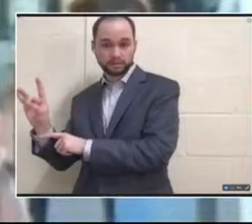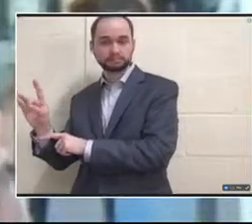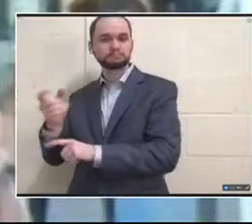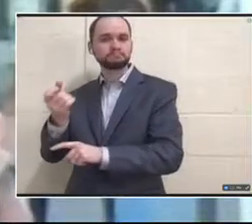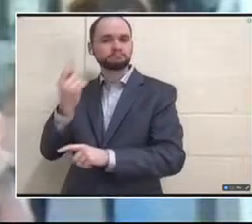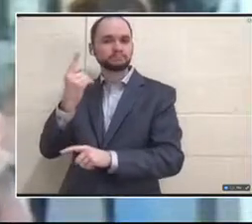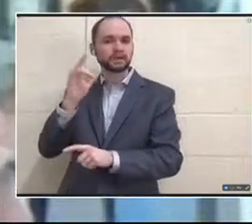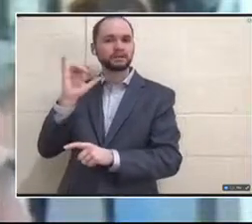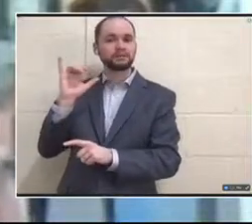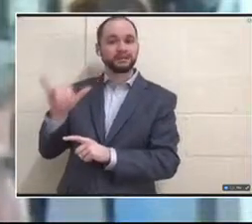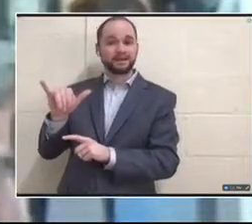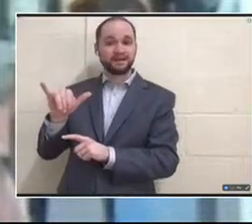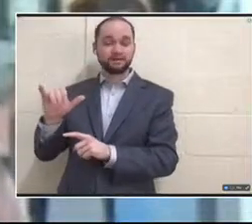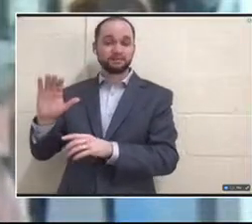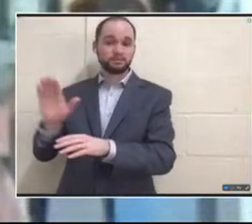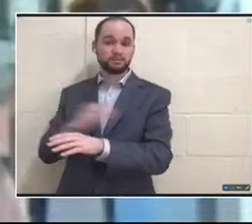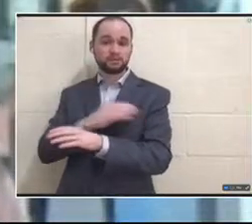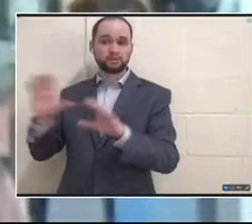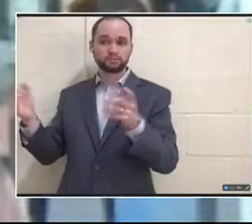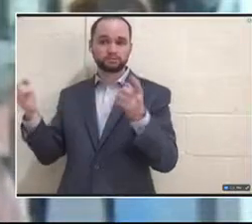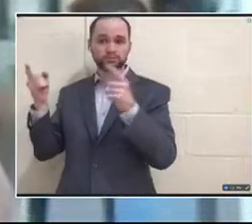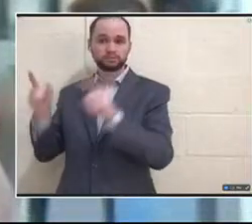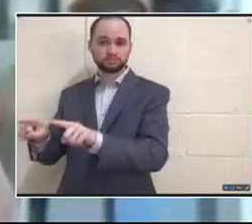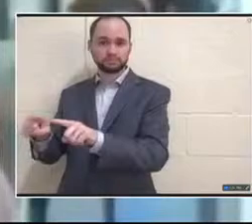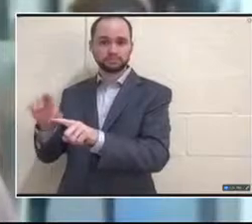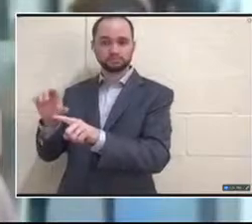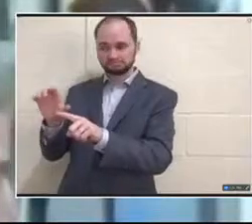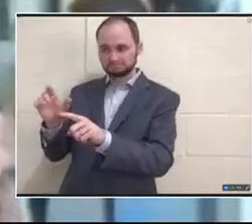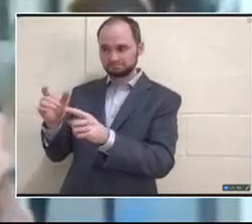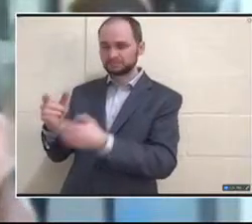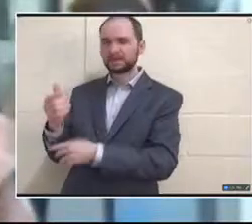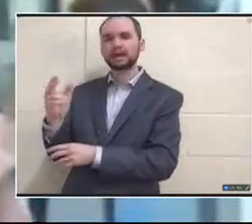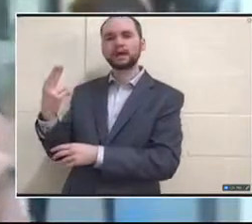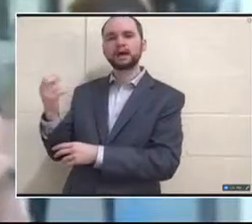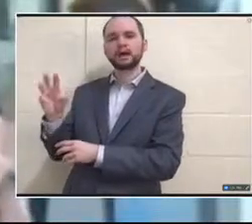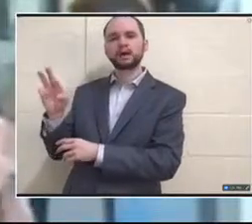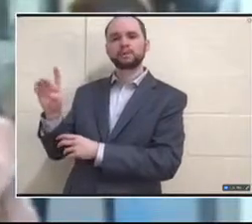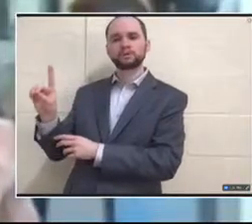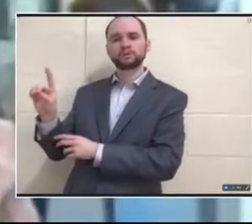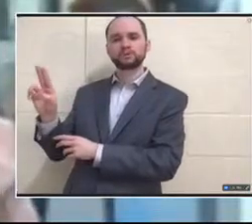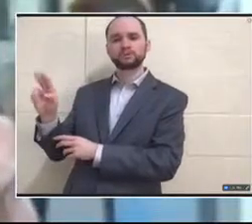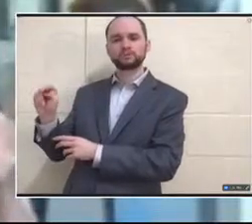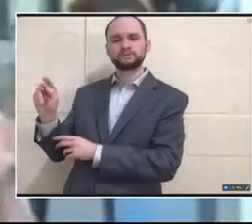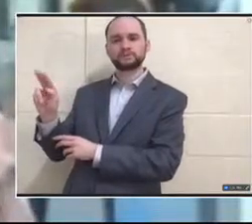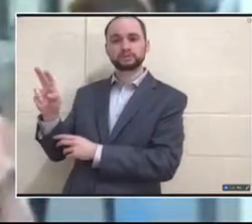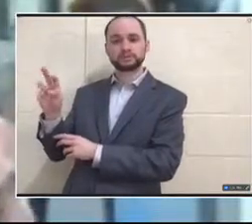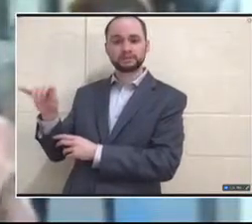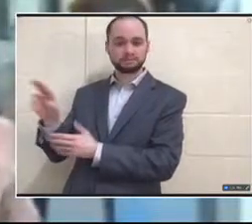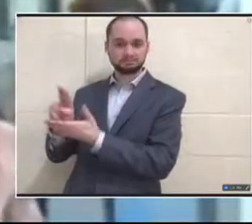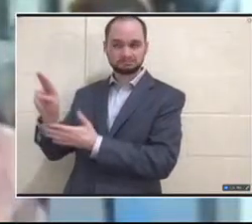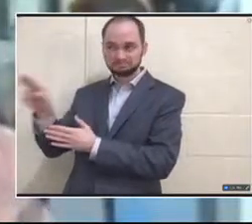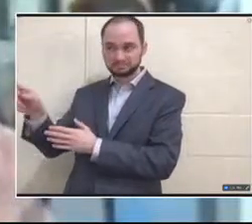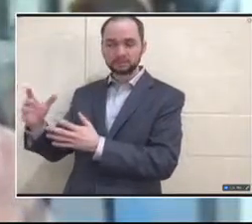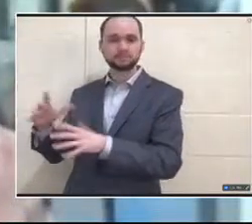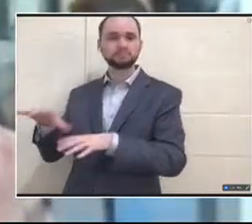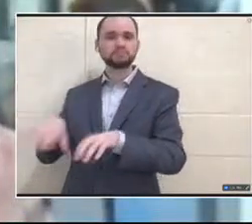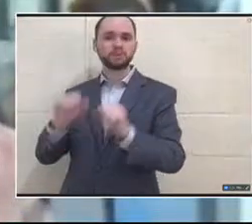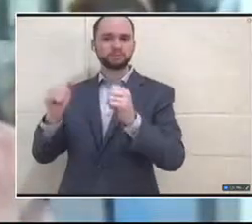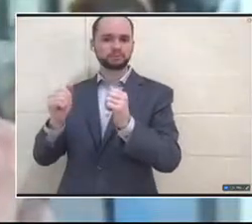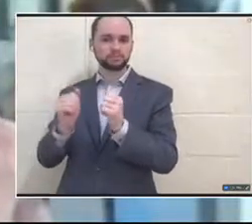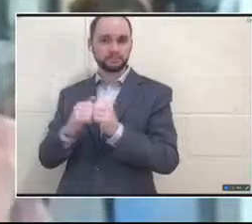University and put on and the management company wanted to have it at Constitution Hall. Now,